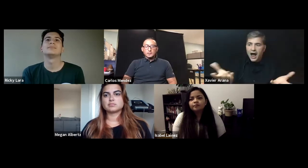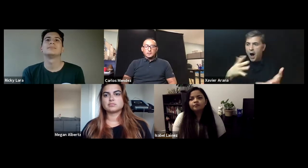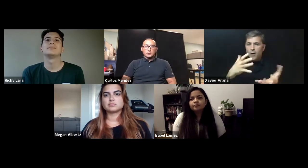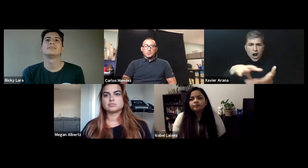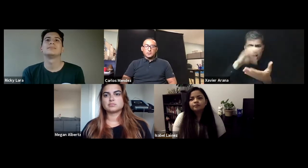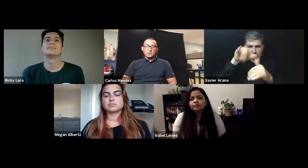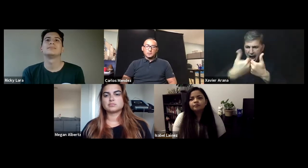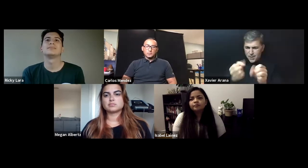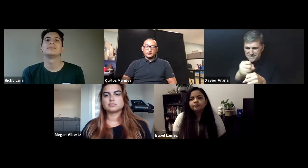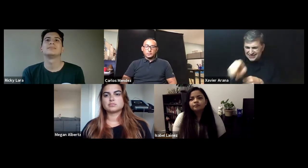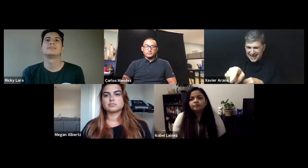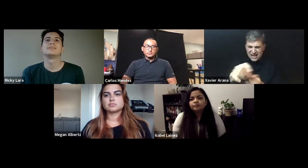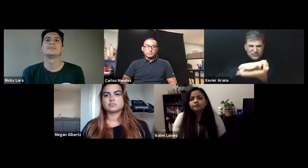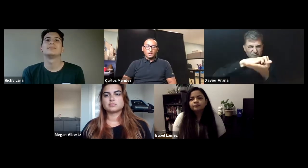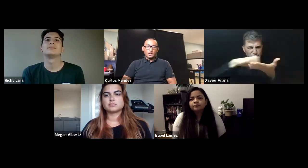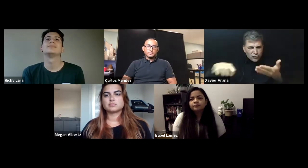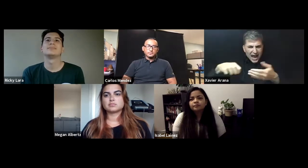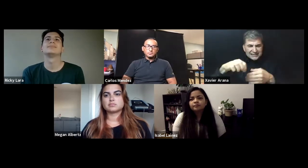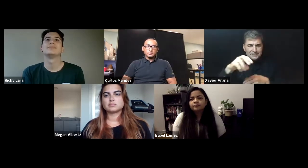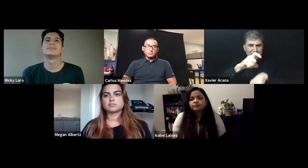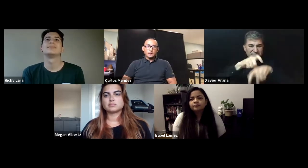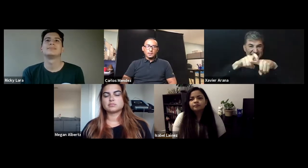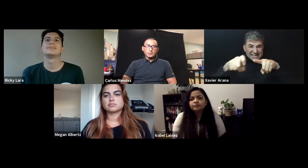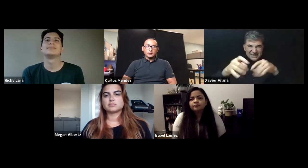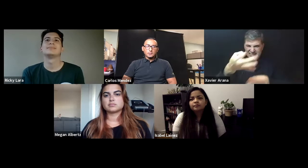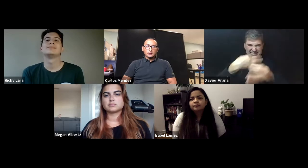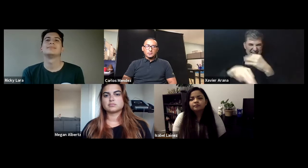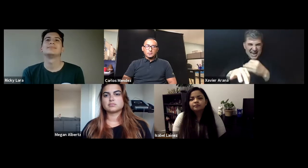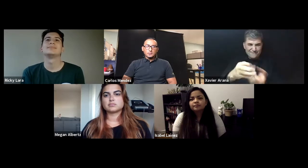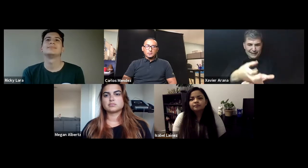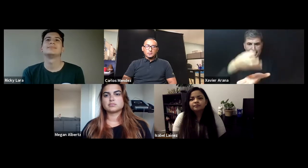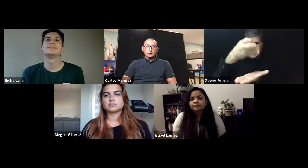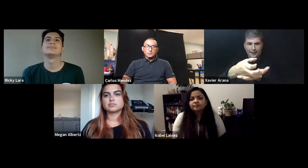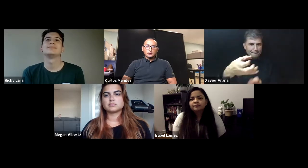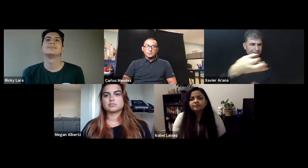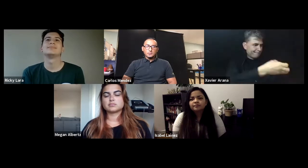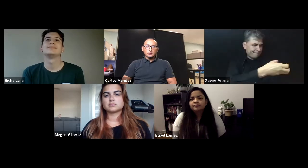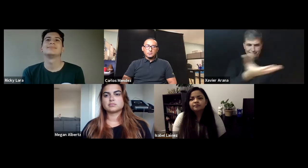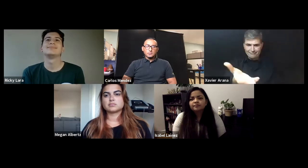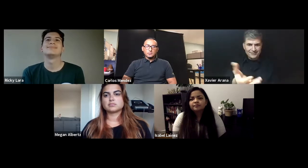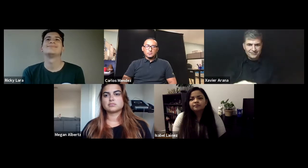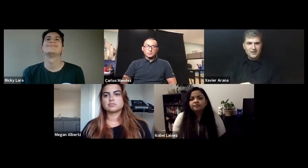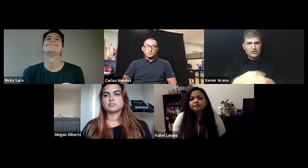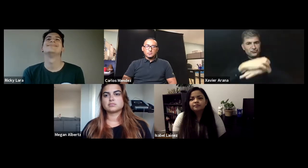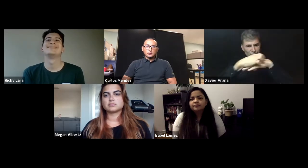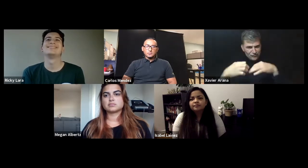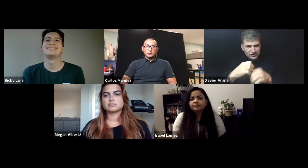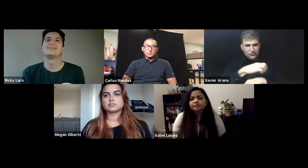uh, food. I want to learn how to make different things, rice and beans or what have you.